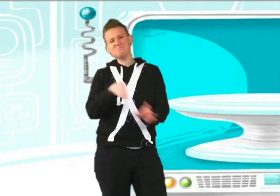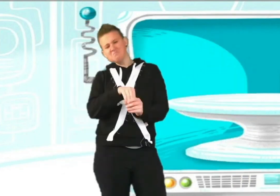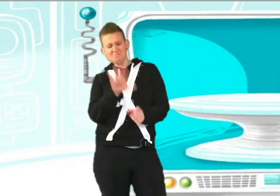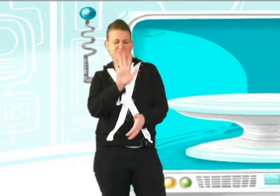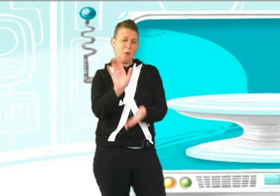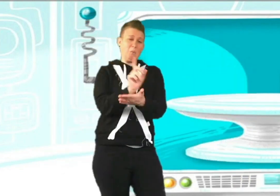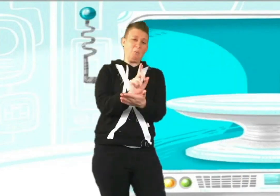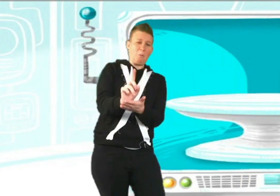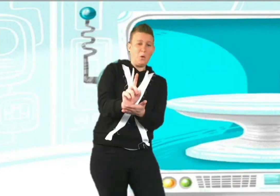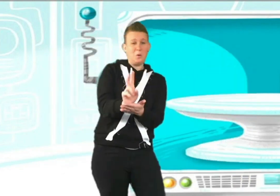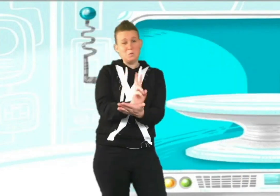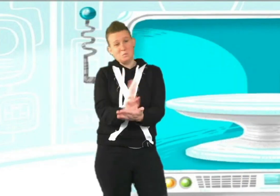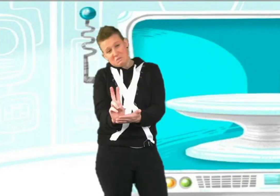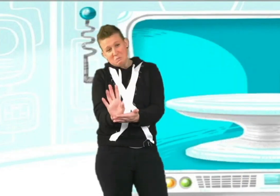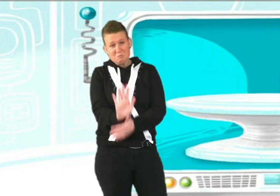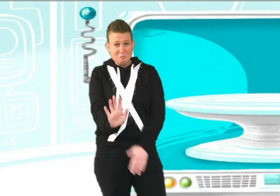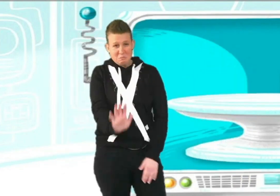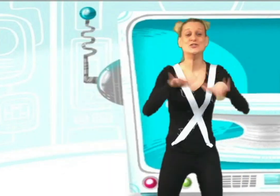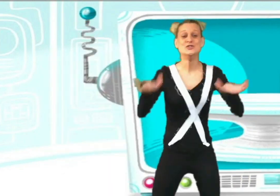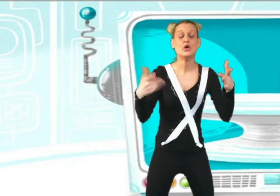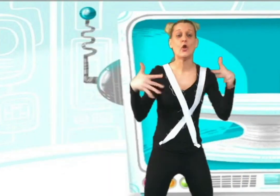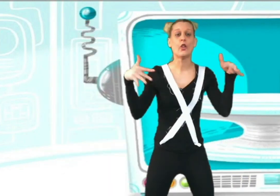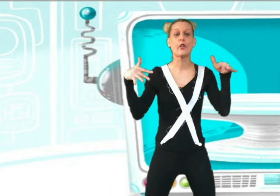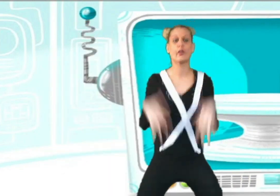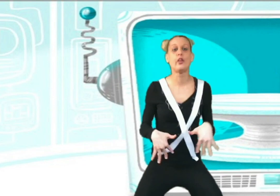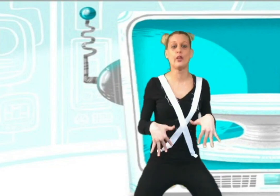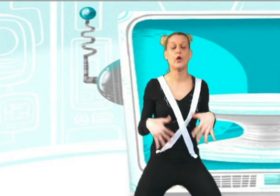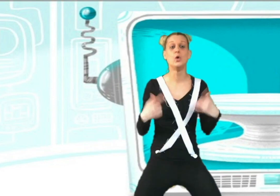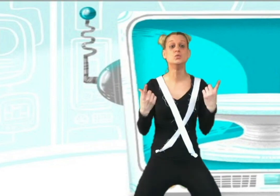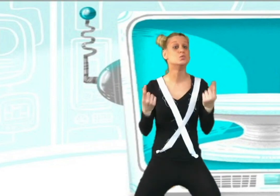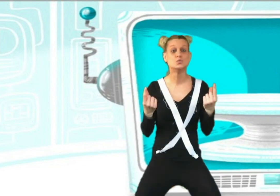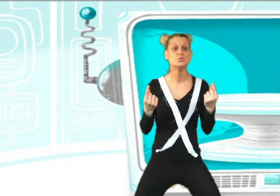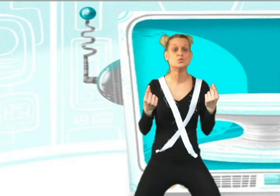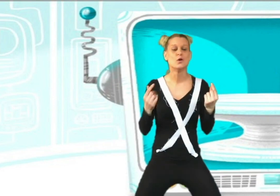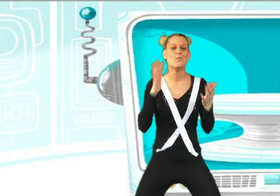That, in about a week or two Of having nothing else to do,